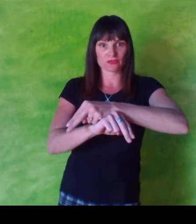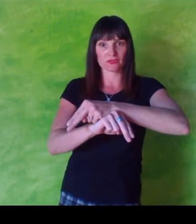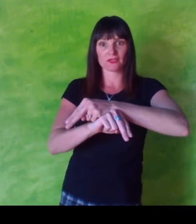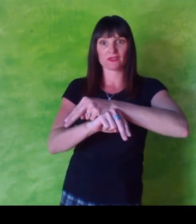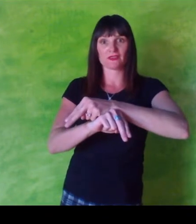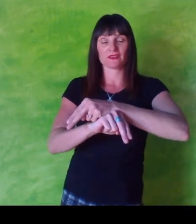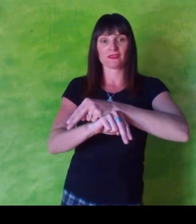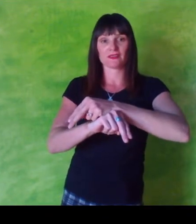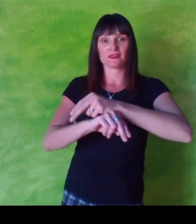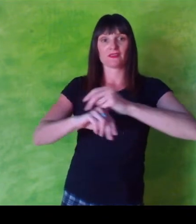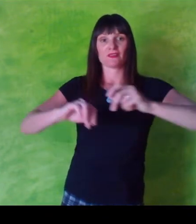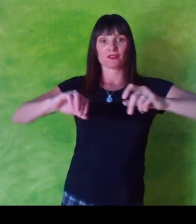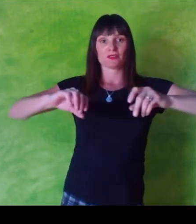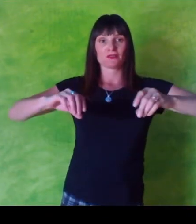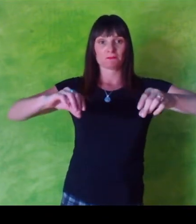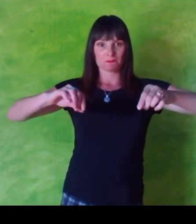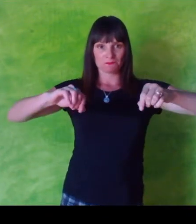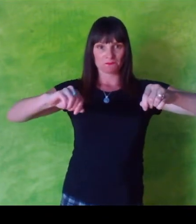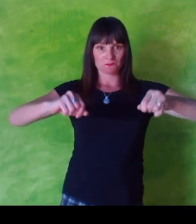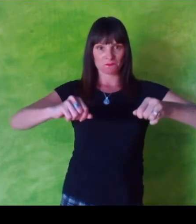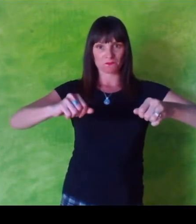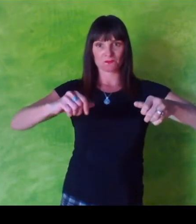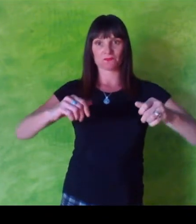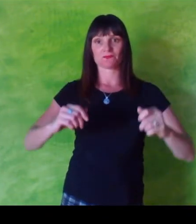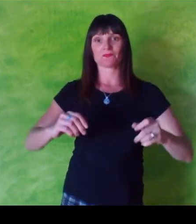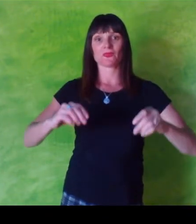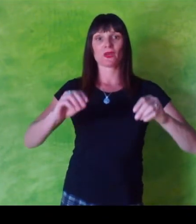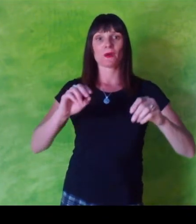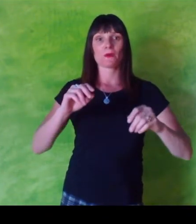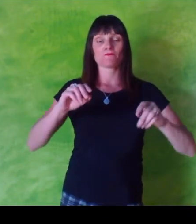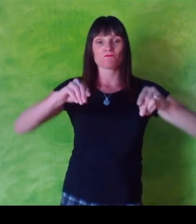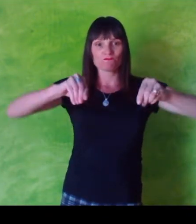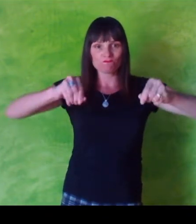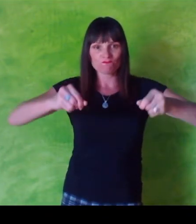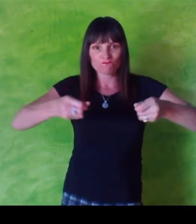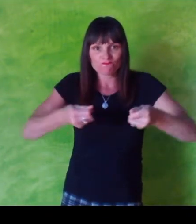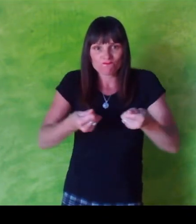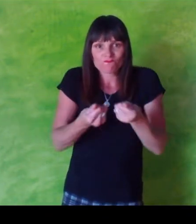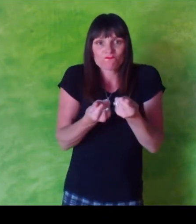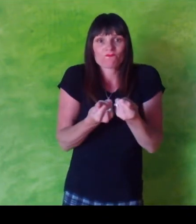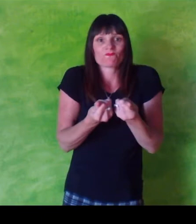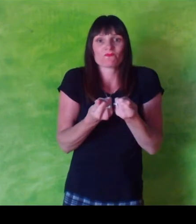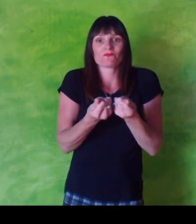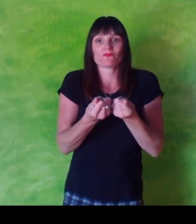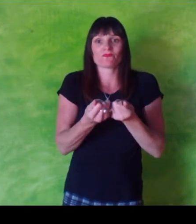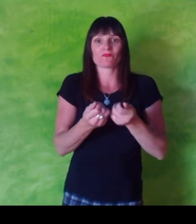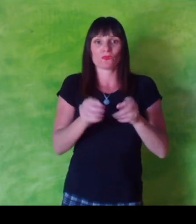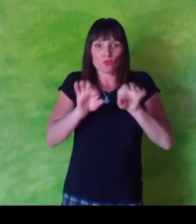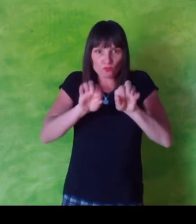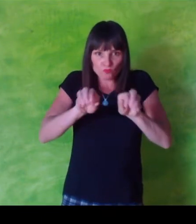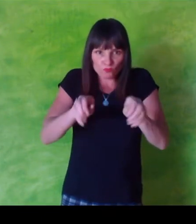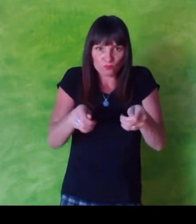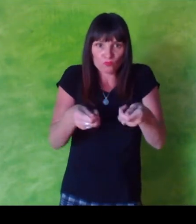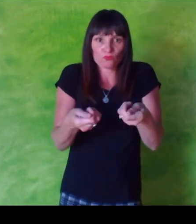roll that in there you go pinch the ends together kind of like